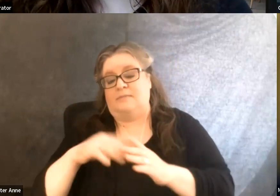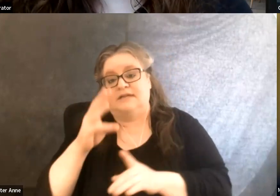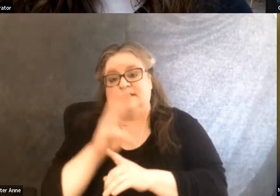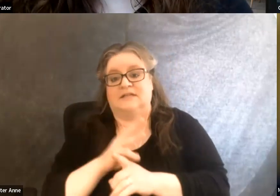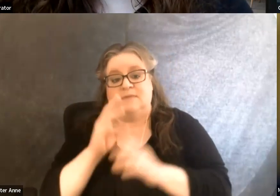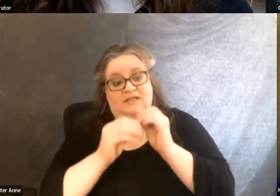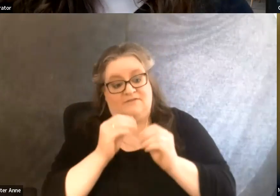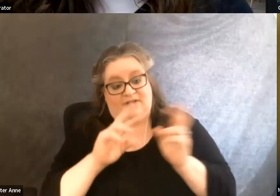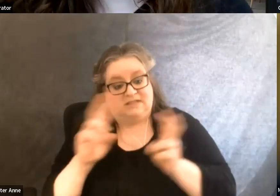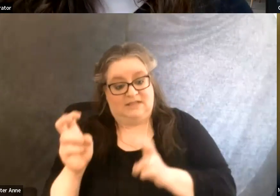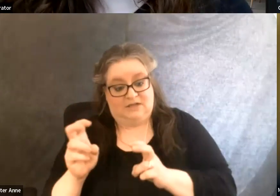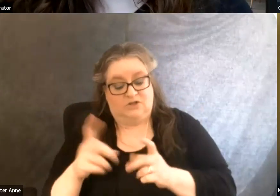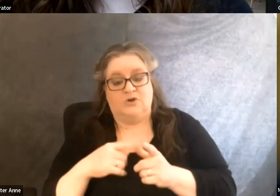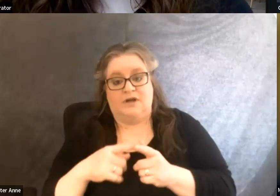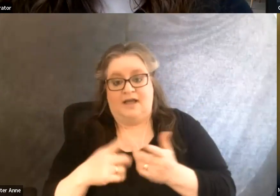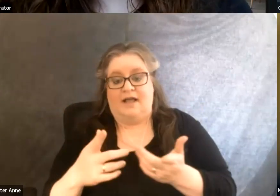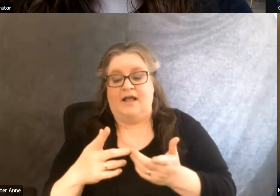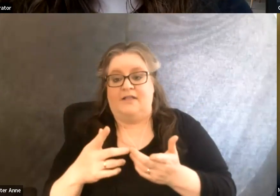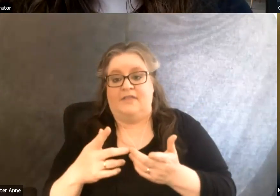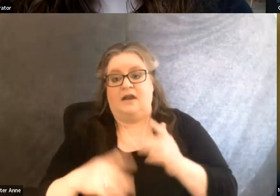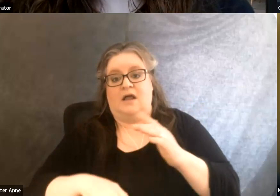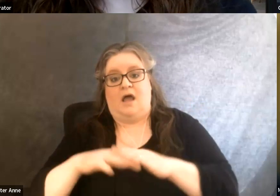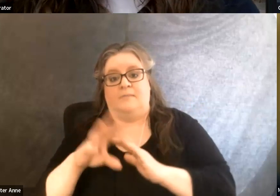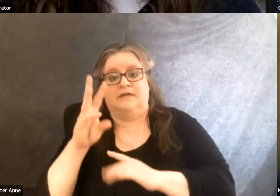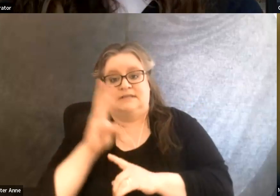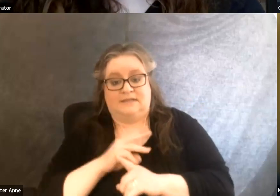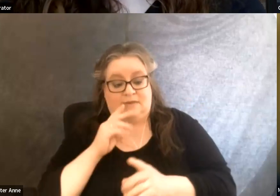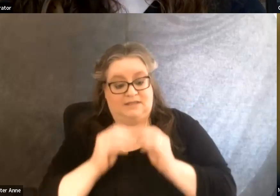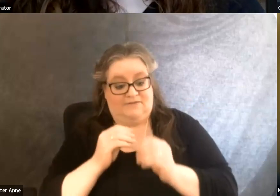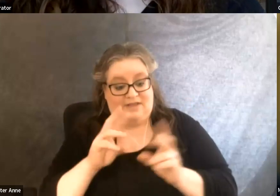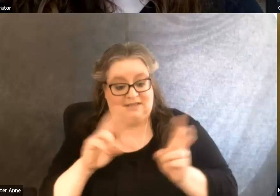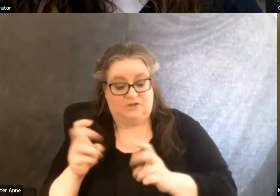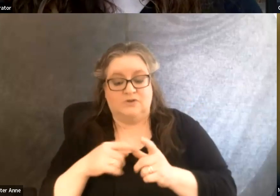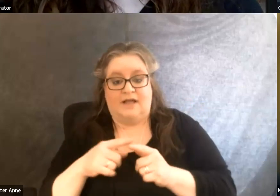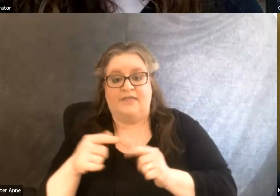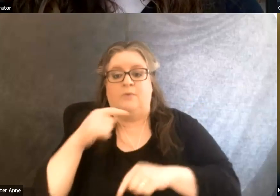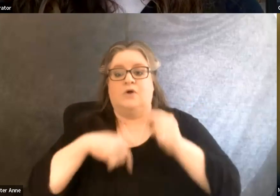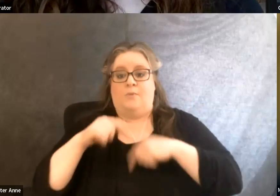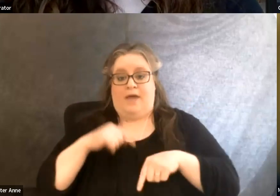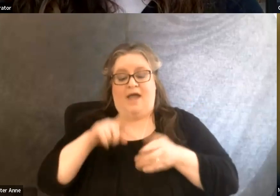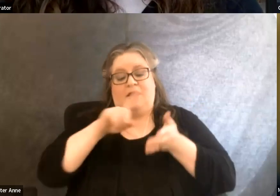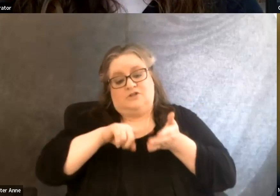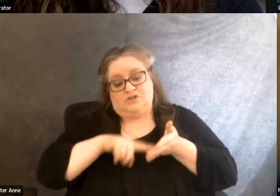to fix the issues and then we go back and we check them,